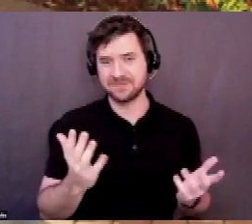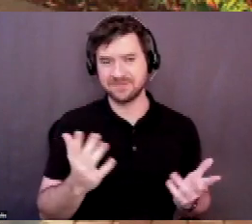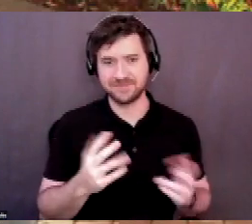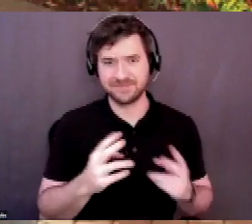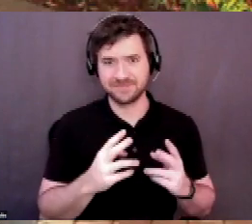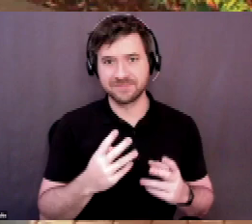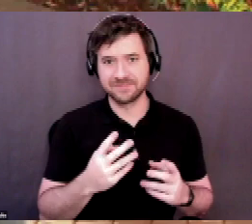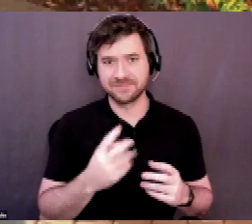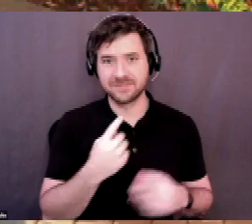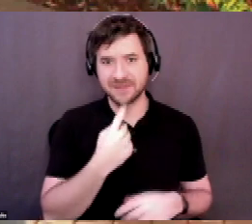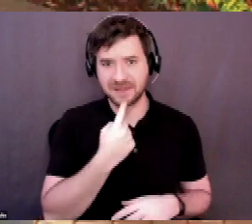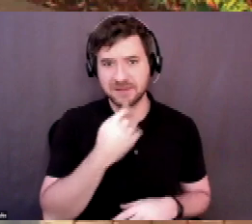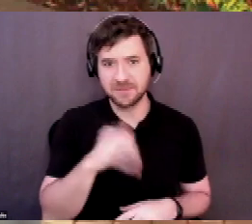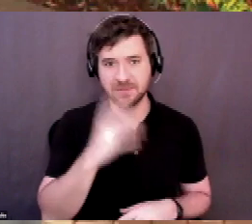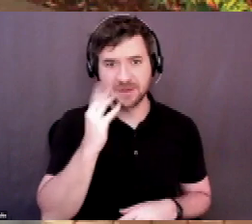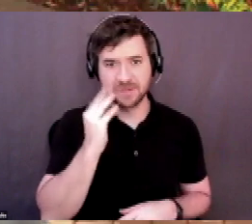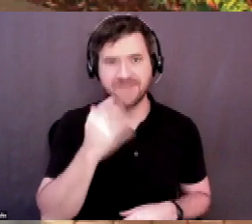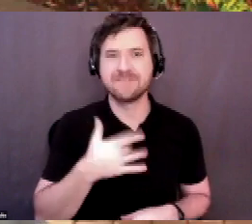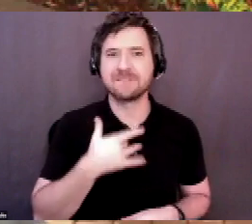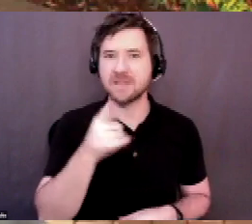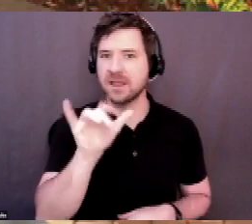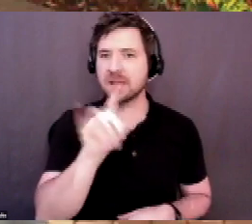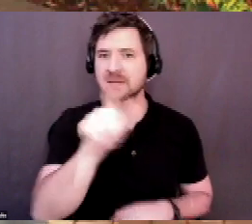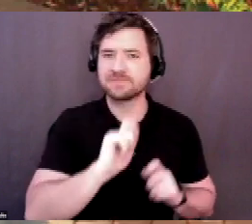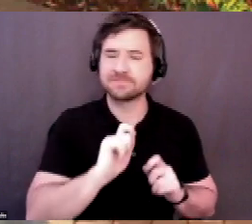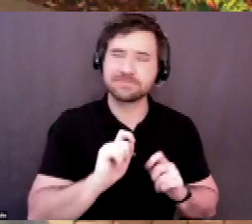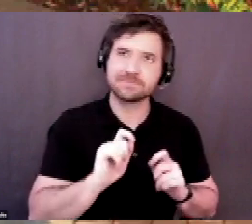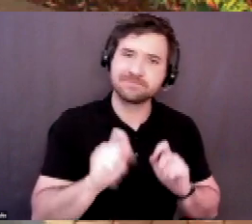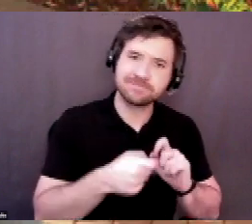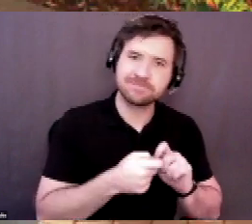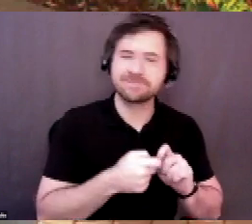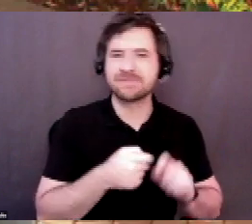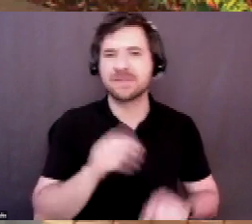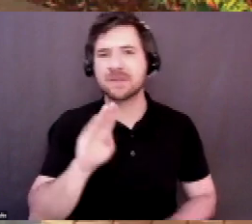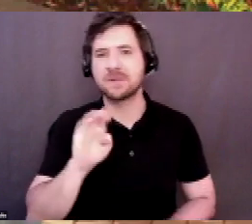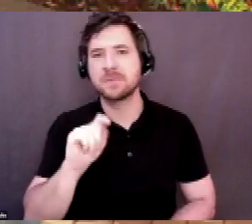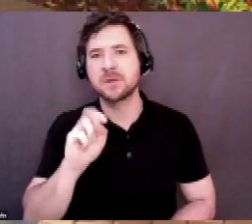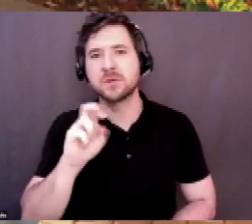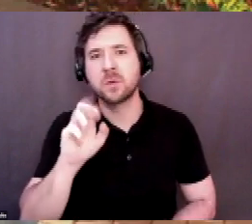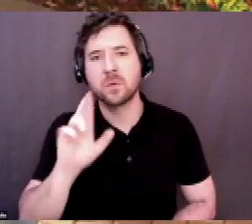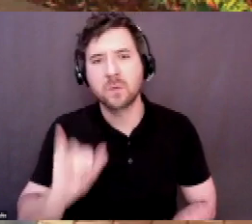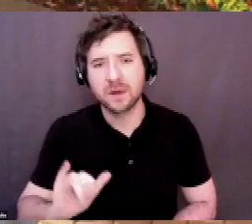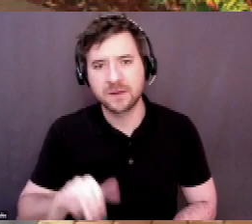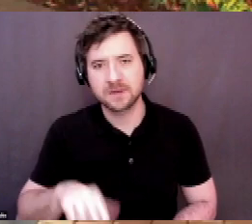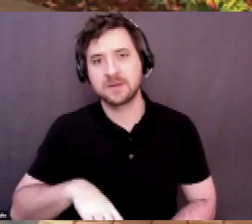I felt betrayed. I felt very betrayed. And it turned out that my road to getting